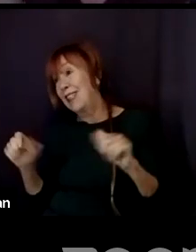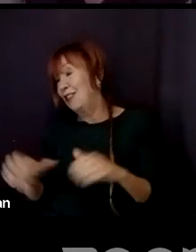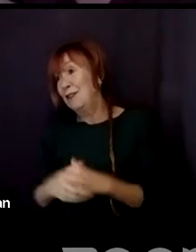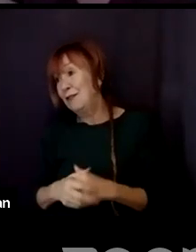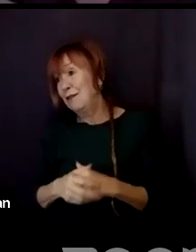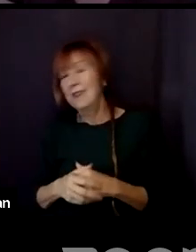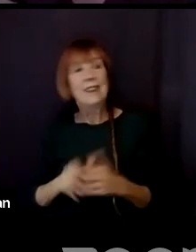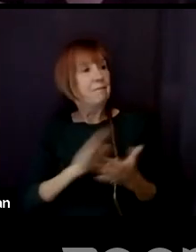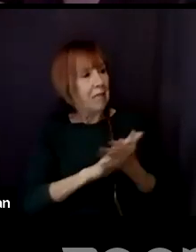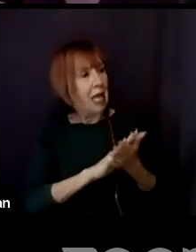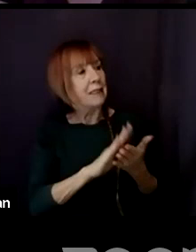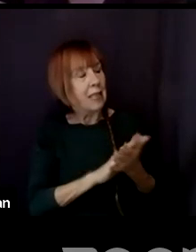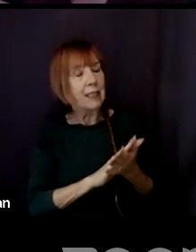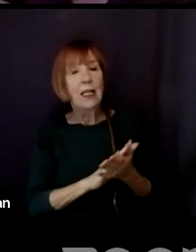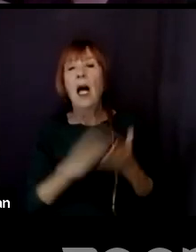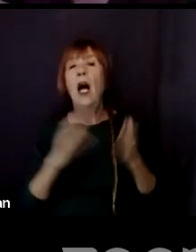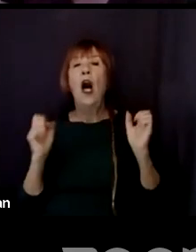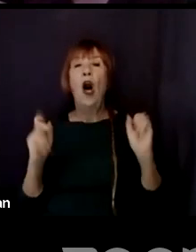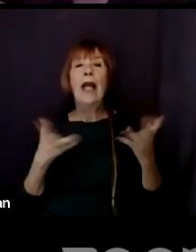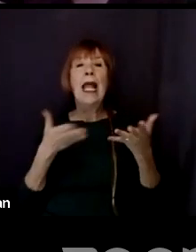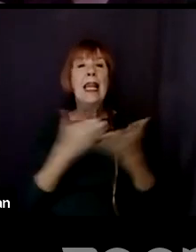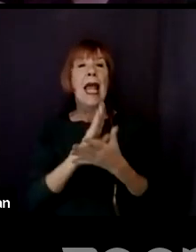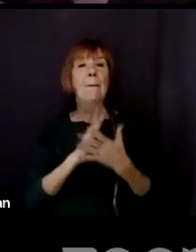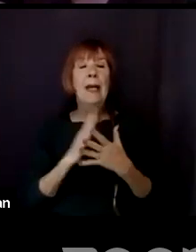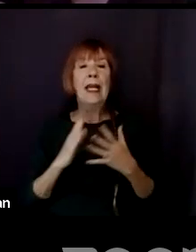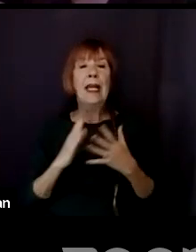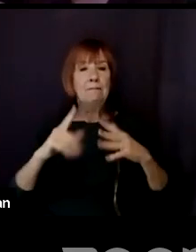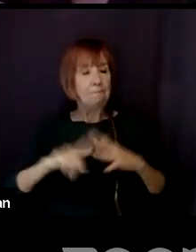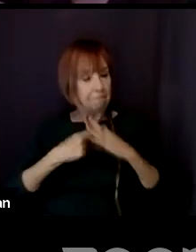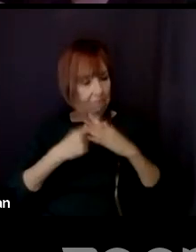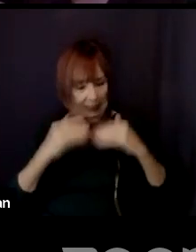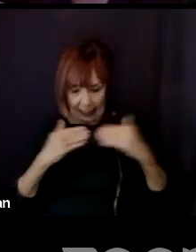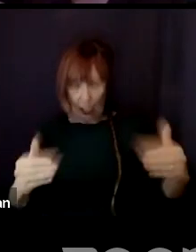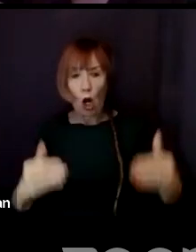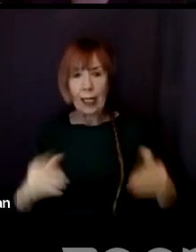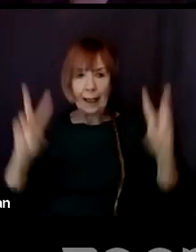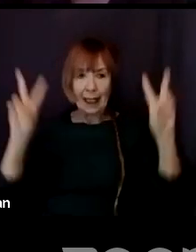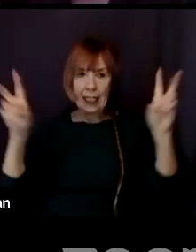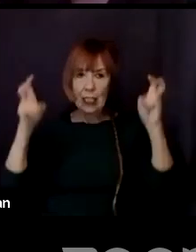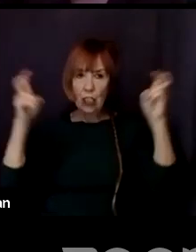Nice, well, let me get us launched into our topic here today.